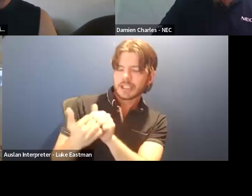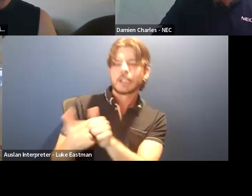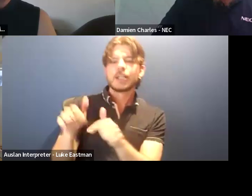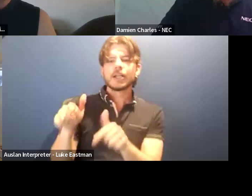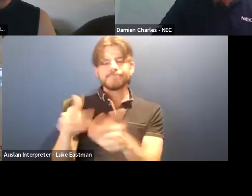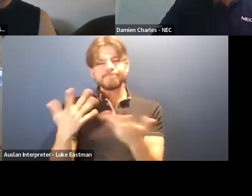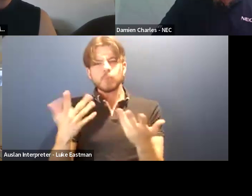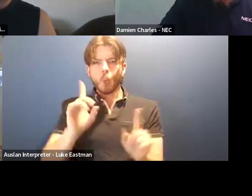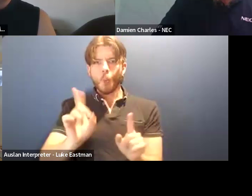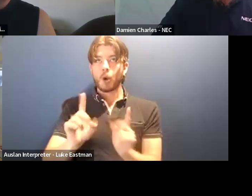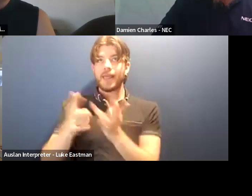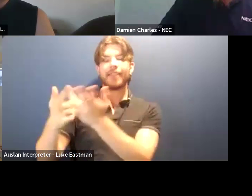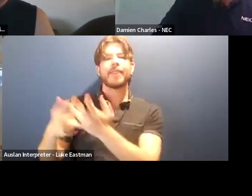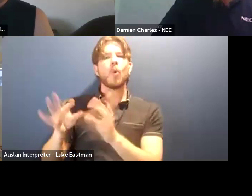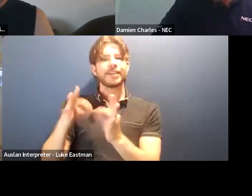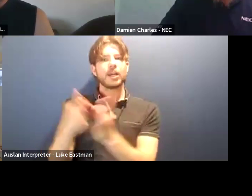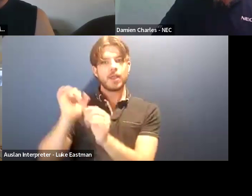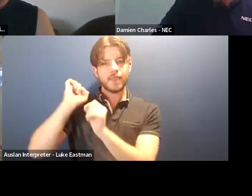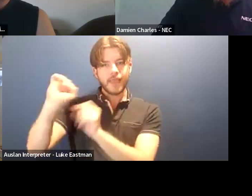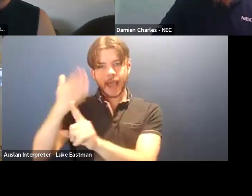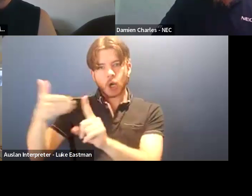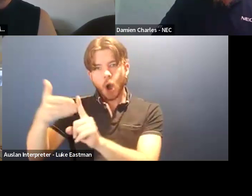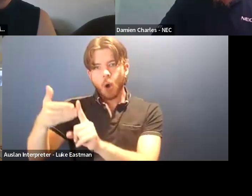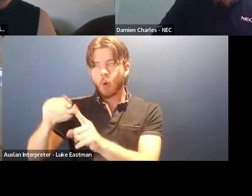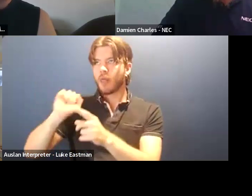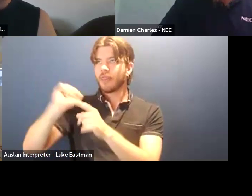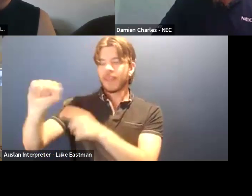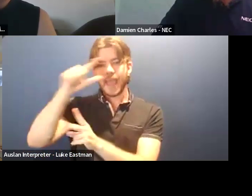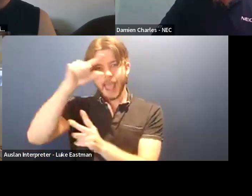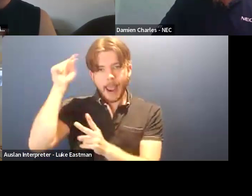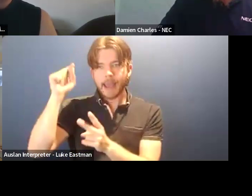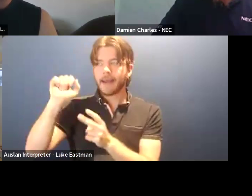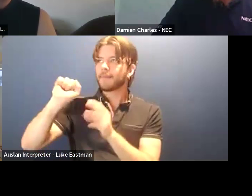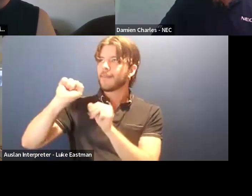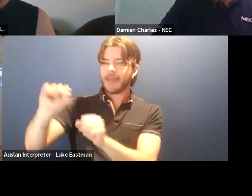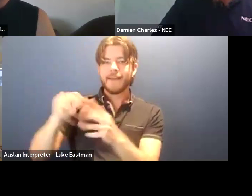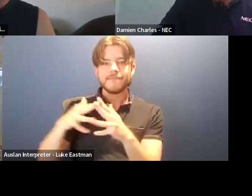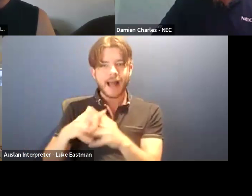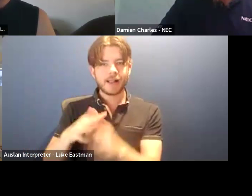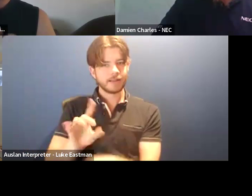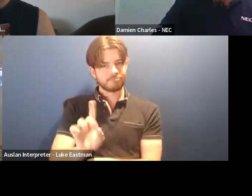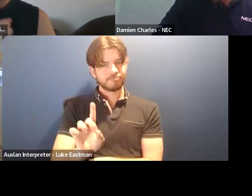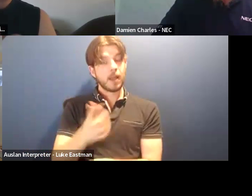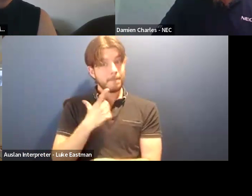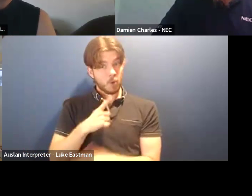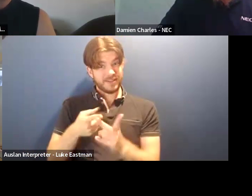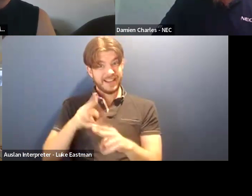organisations goals are and what their values are because you can often align if you align with the right